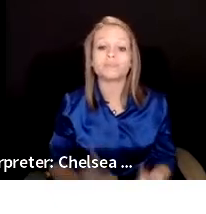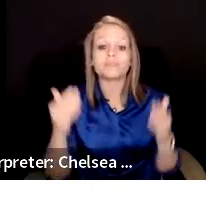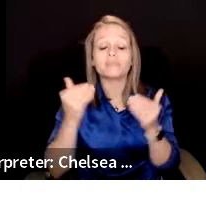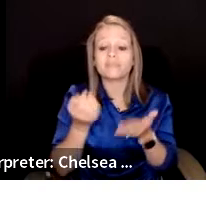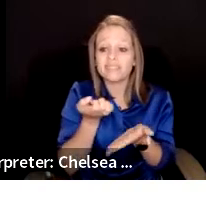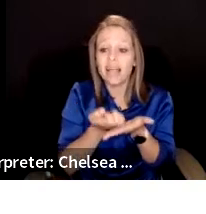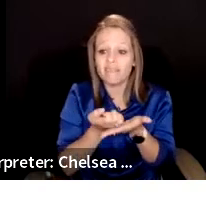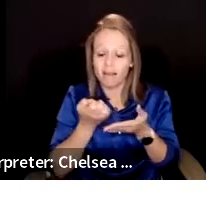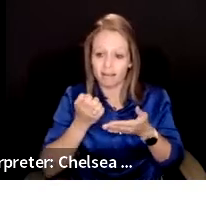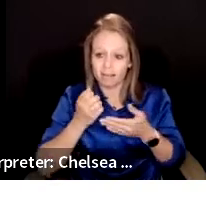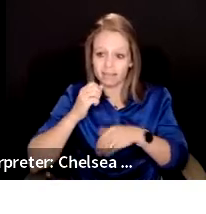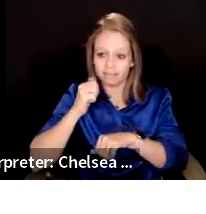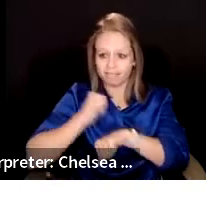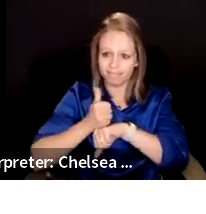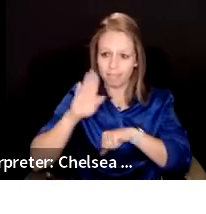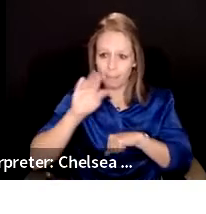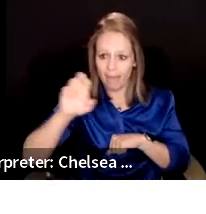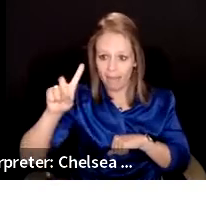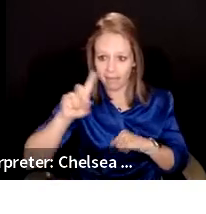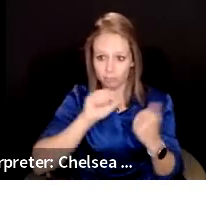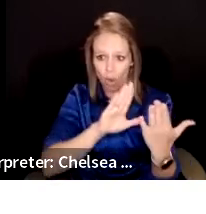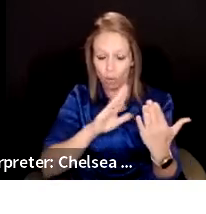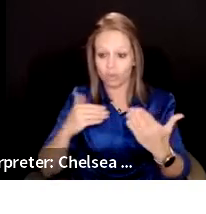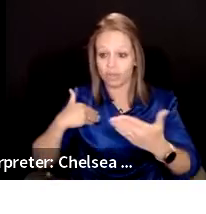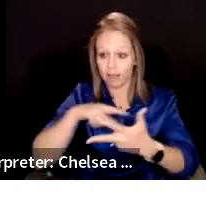We really have three main pillars on the UNSHAME campaign.